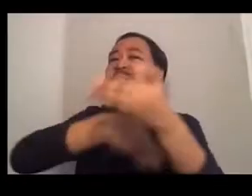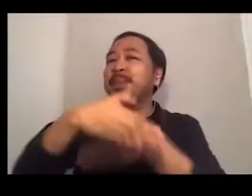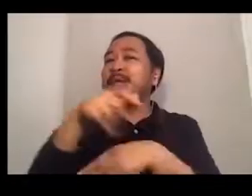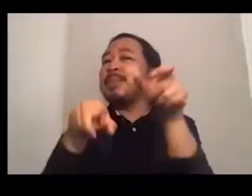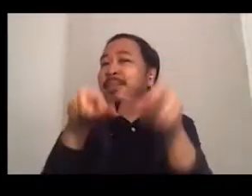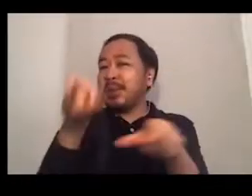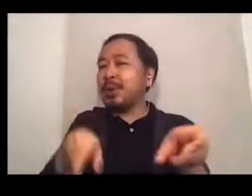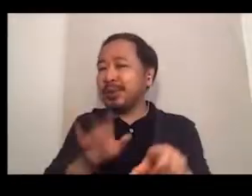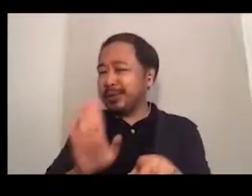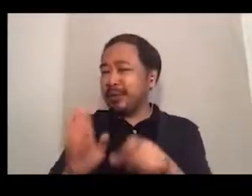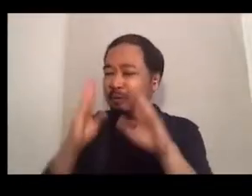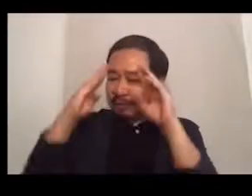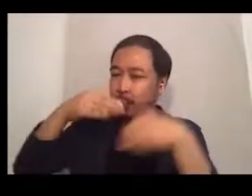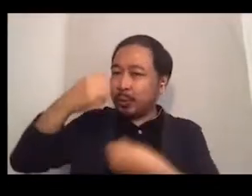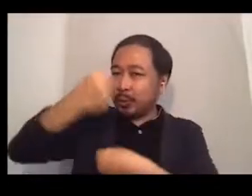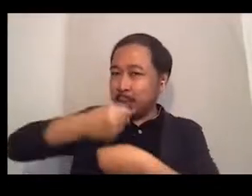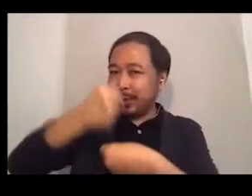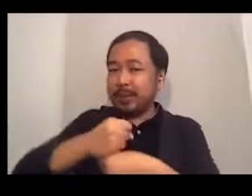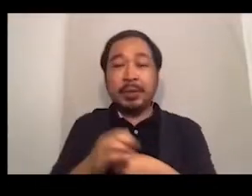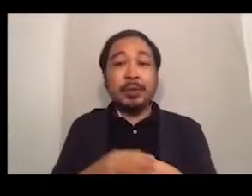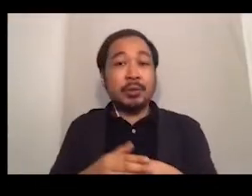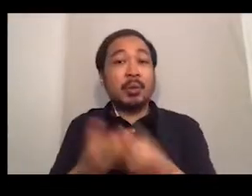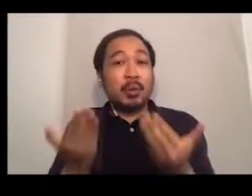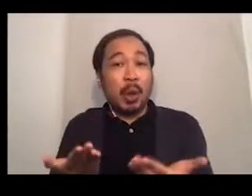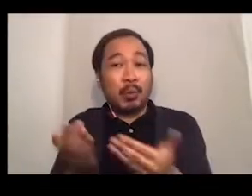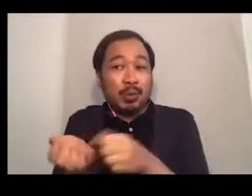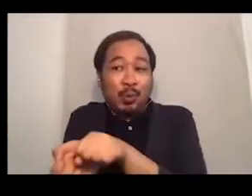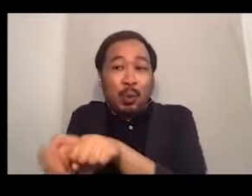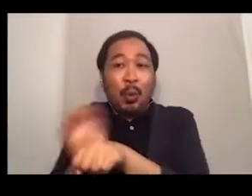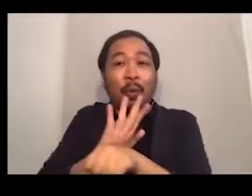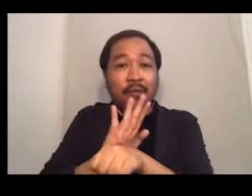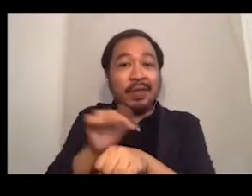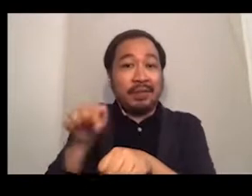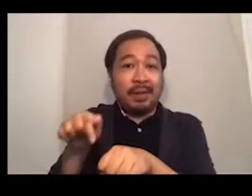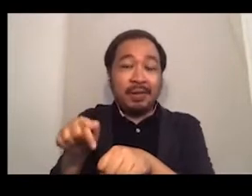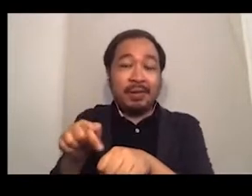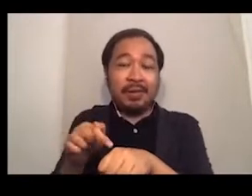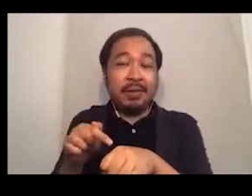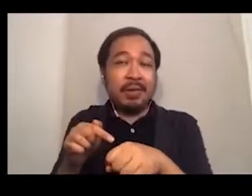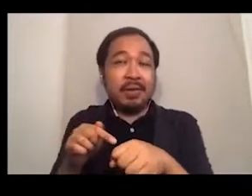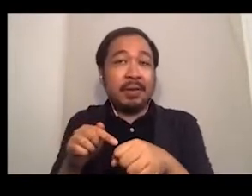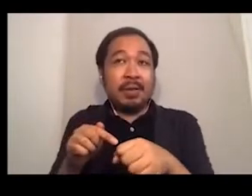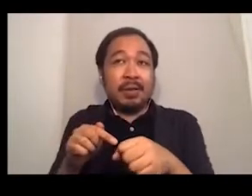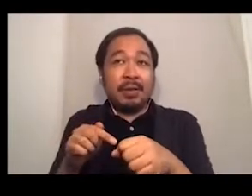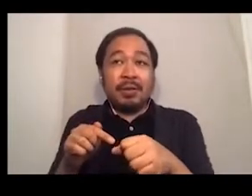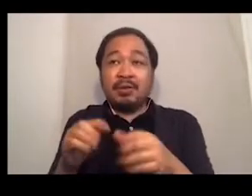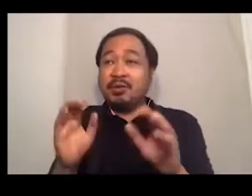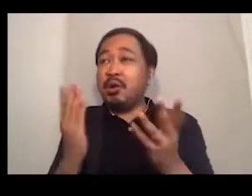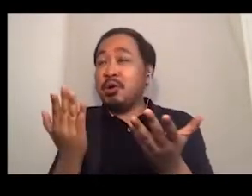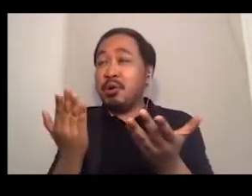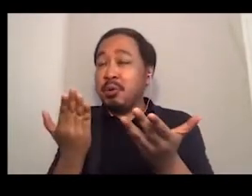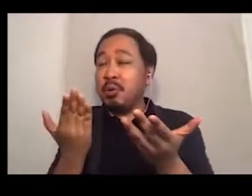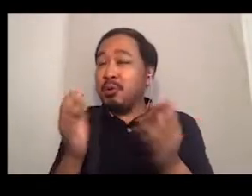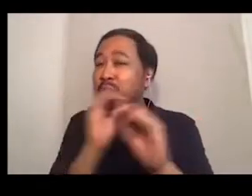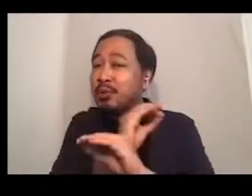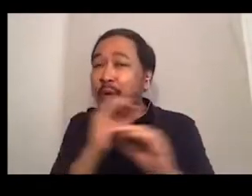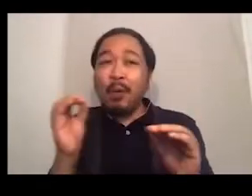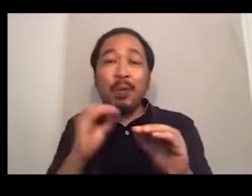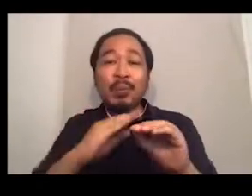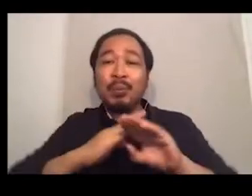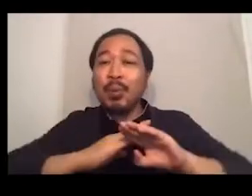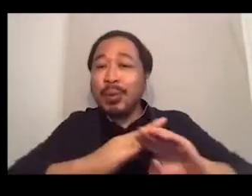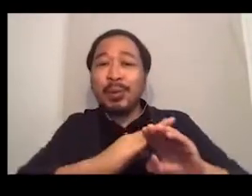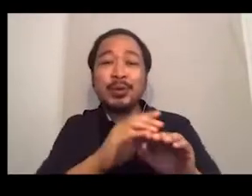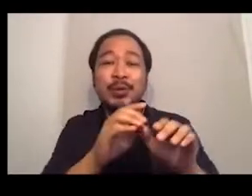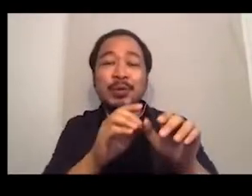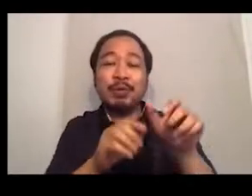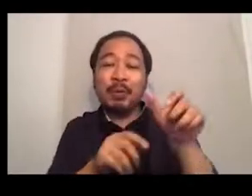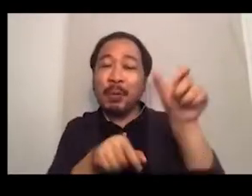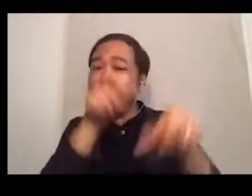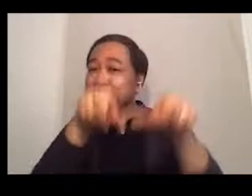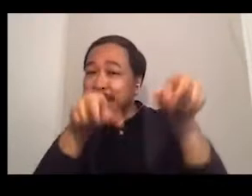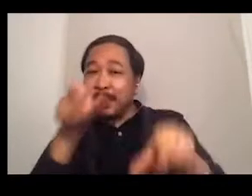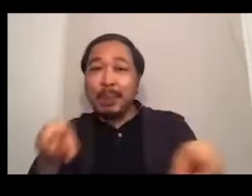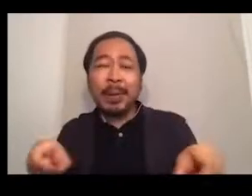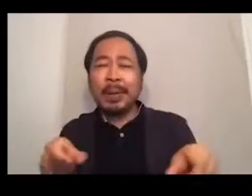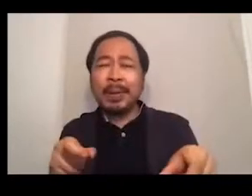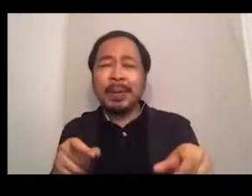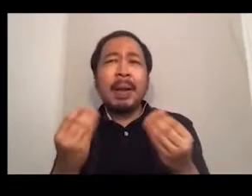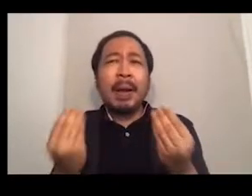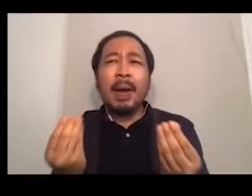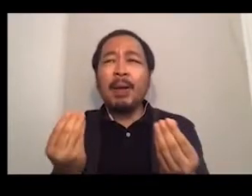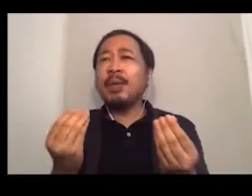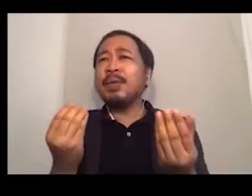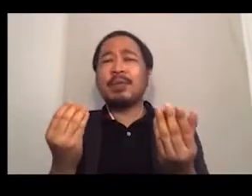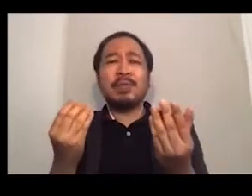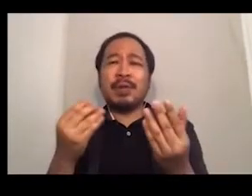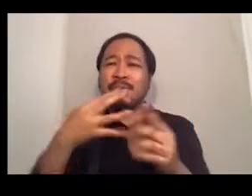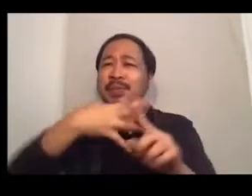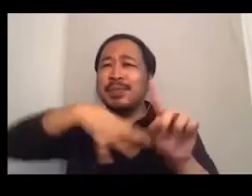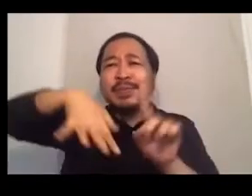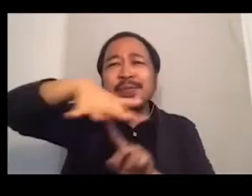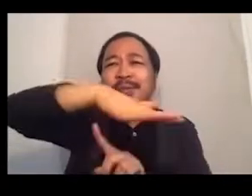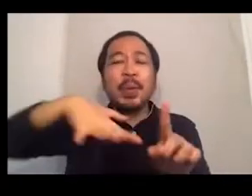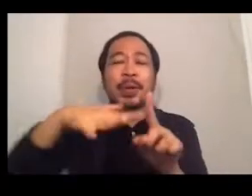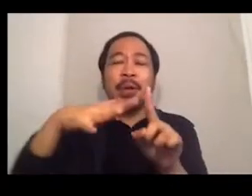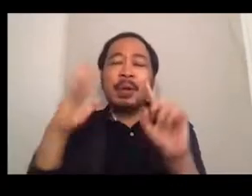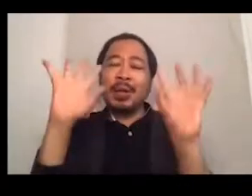We decided from the beginning of the state of emergency that we will do our campaigns via the media outlets until the time is right, and now Samoa is still COVID-free.